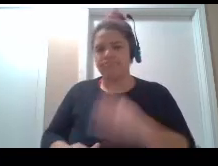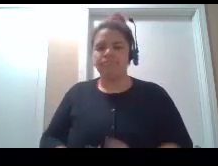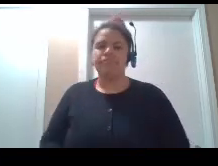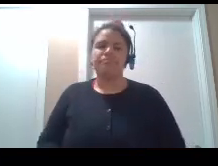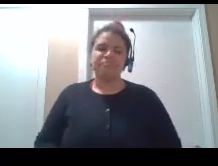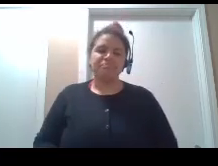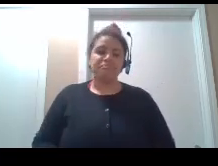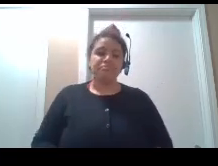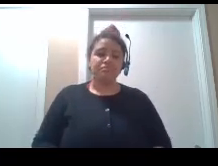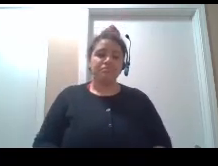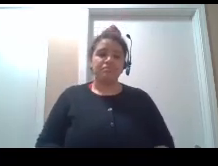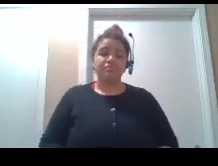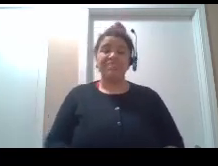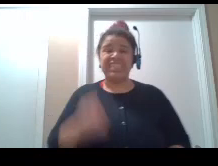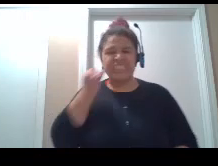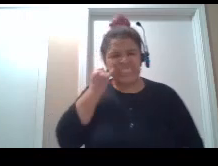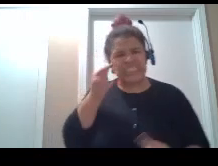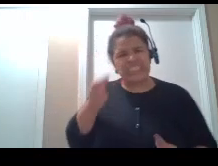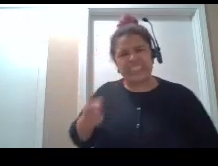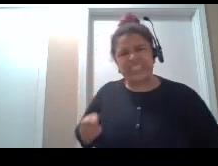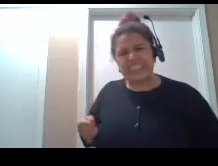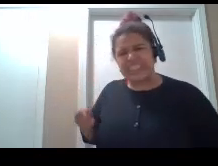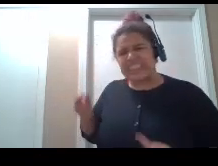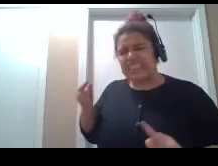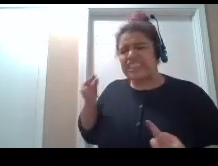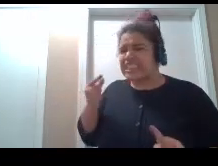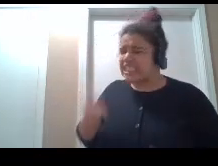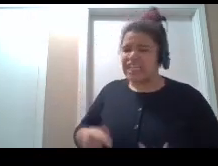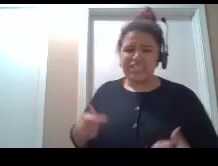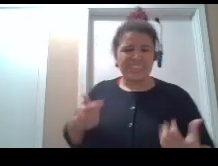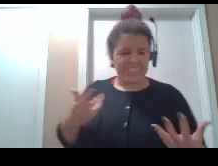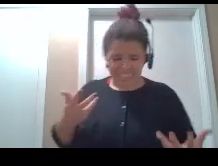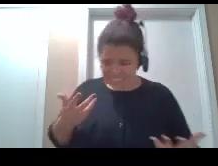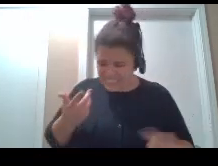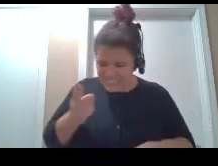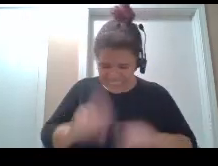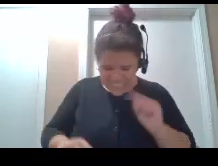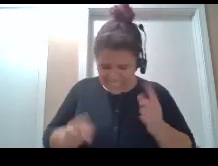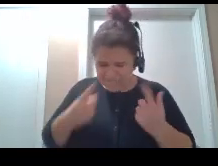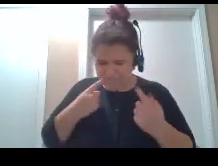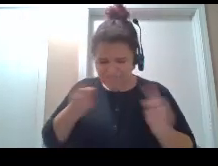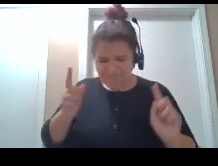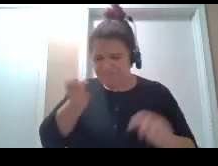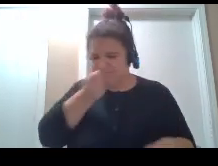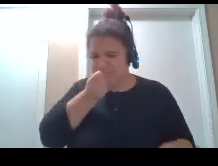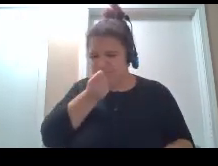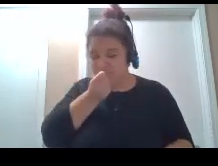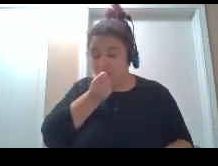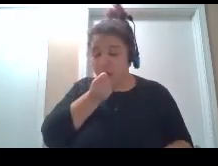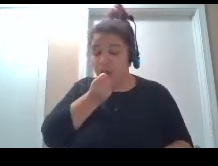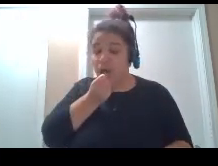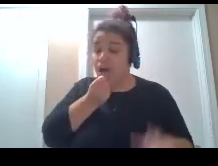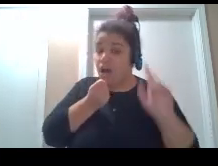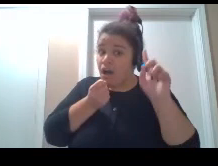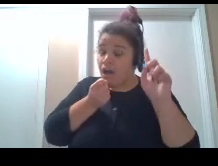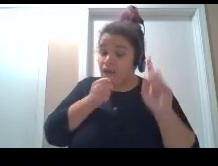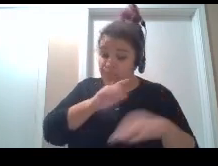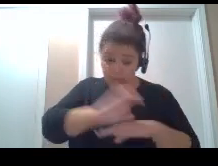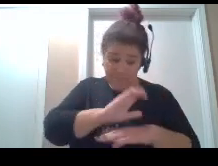If you have trouble getting your microphone to work with a Mac, you may need to change one of your privacy settings. Here's how to check.